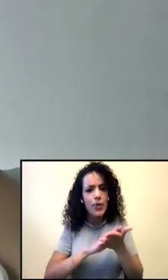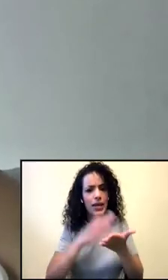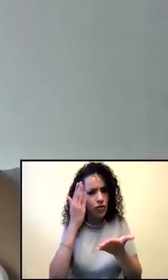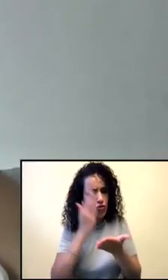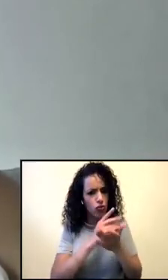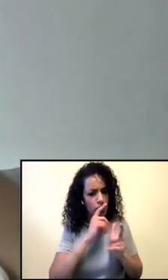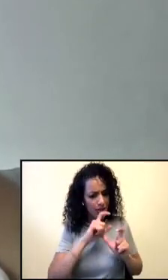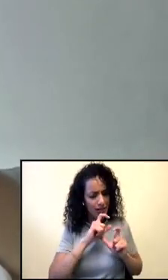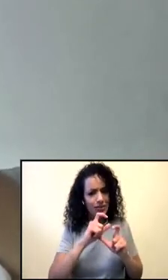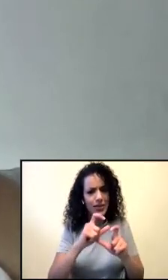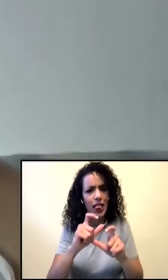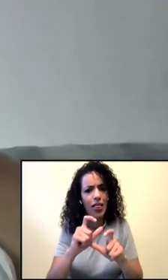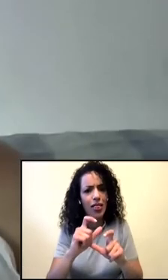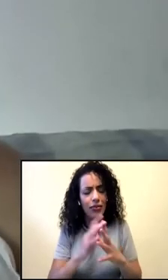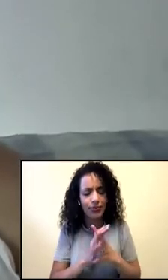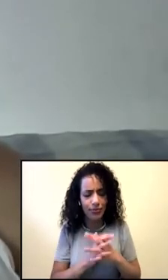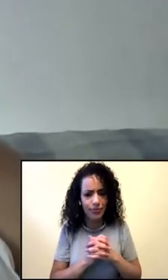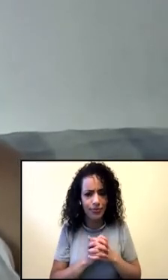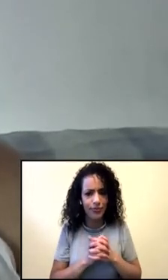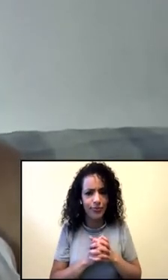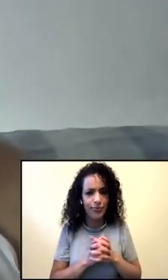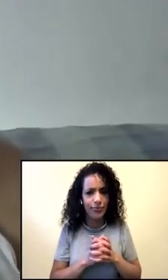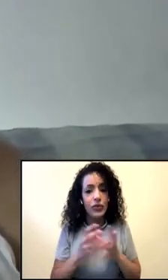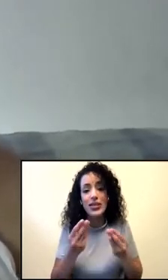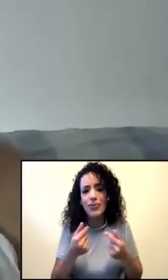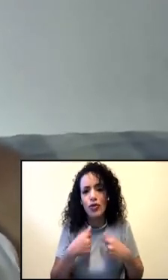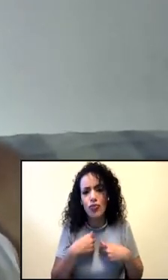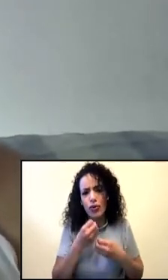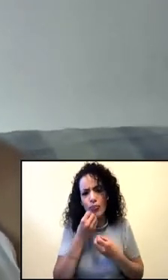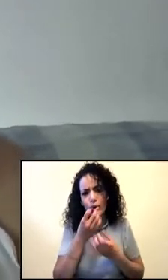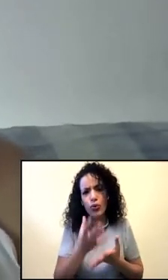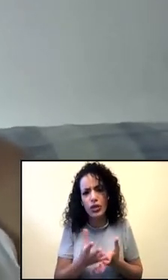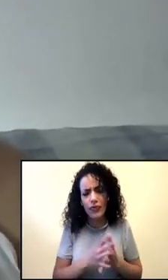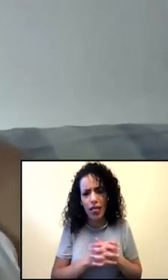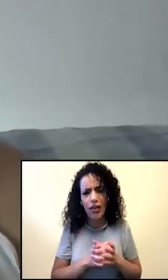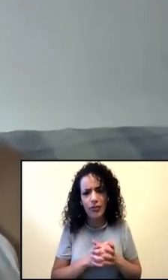So yes that's just something really beautiful I think. I'm so glad that